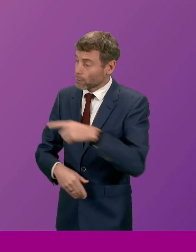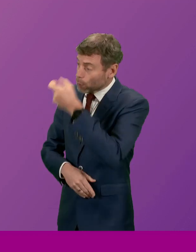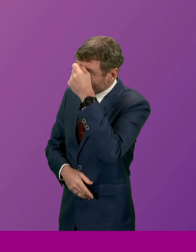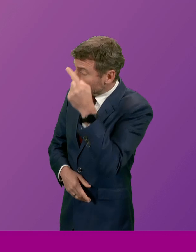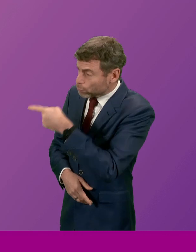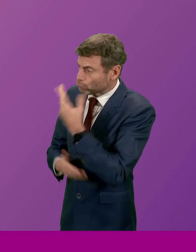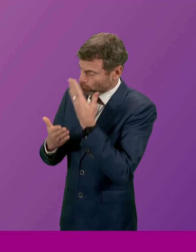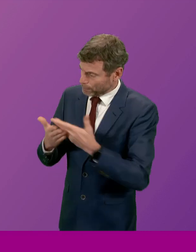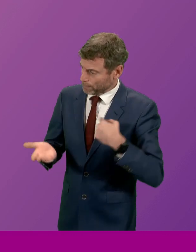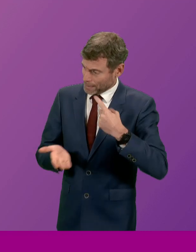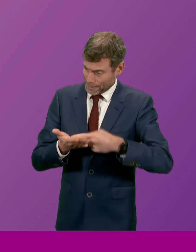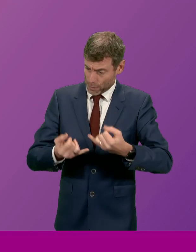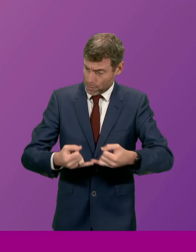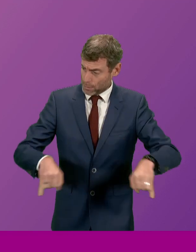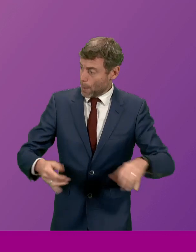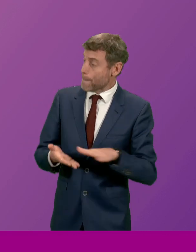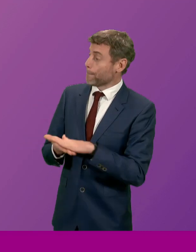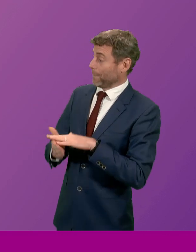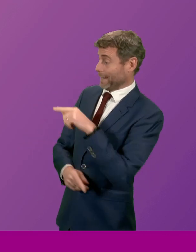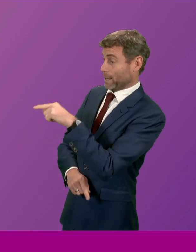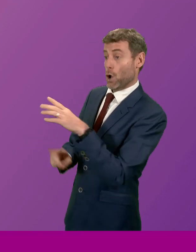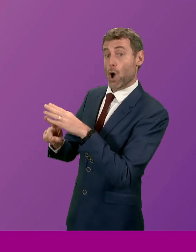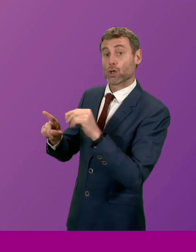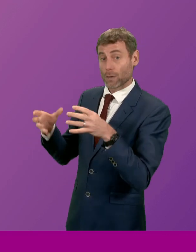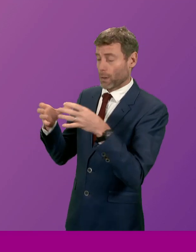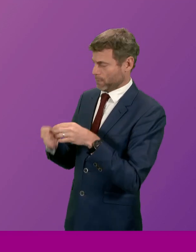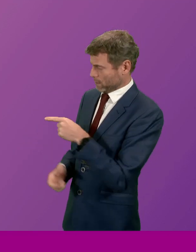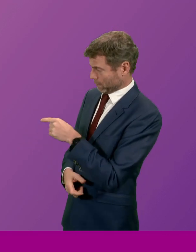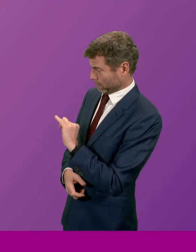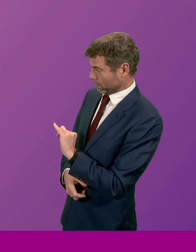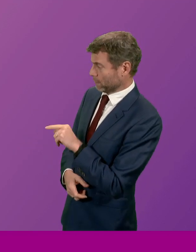and accept that, the Conservative Party is in a pretty dismal place.